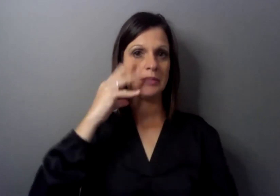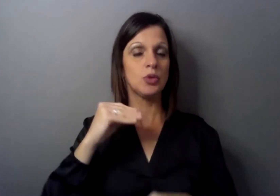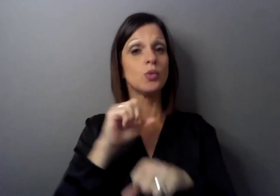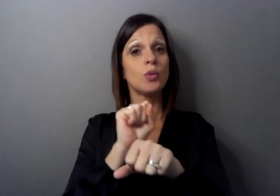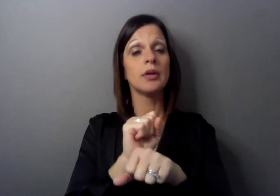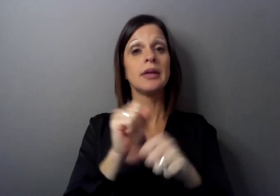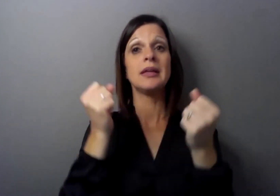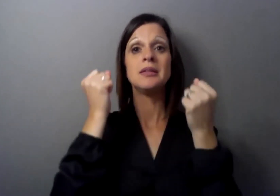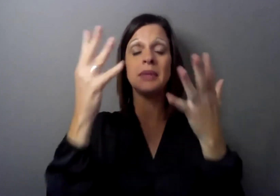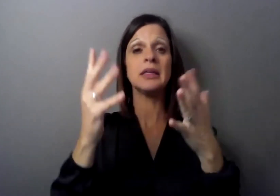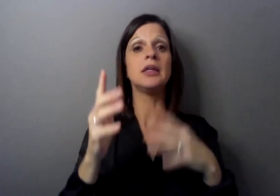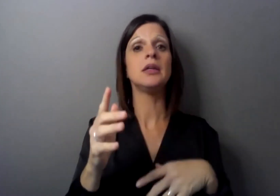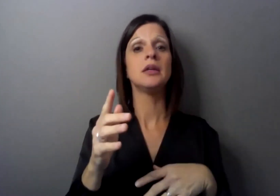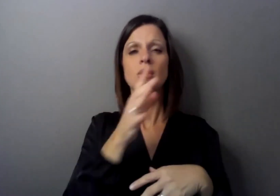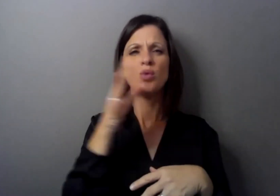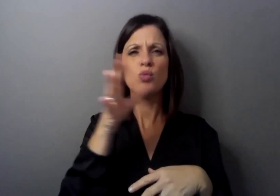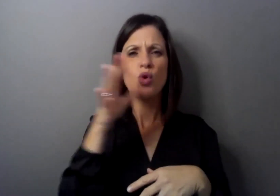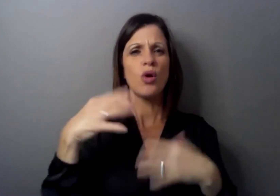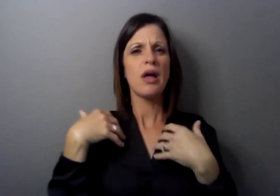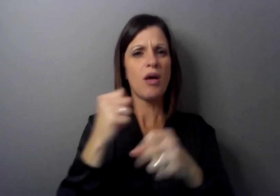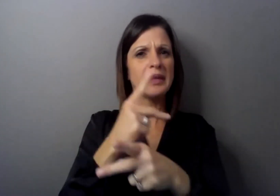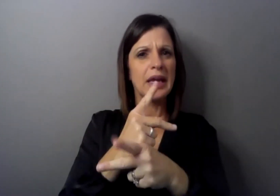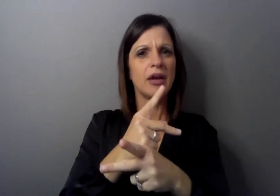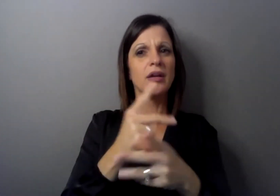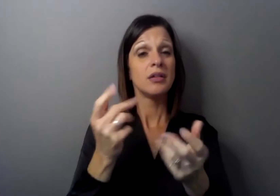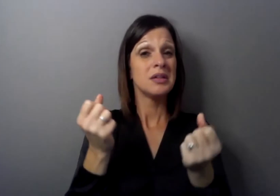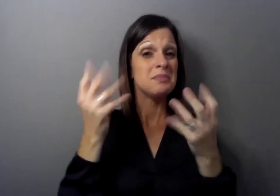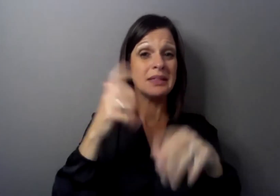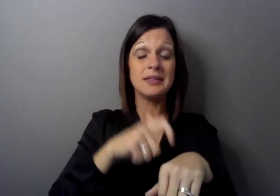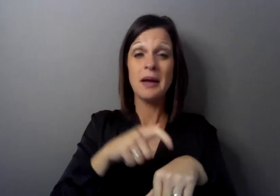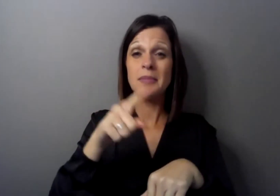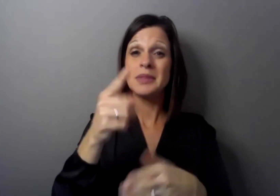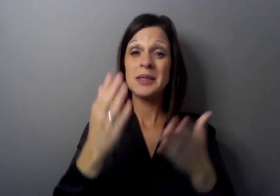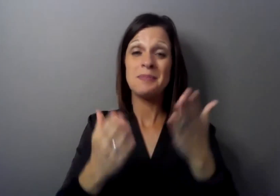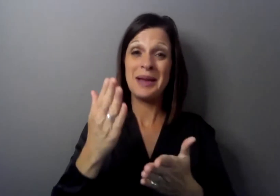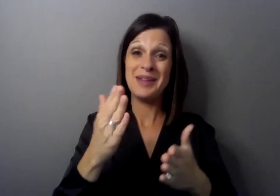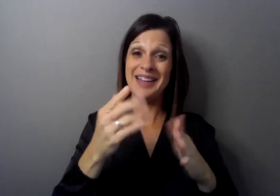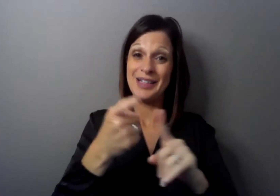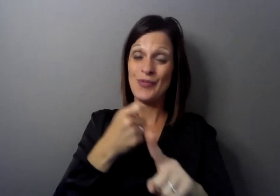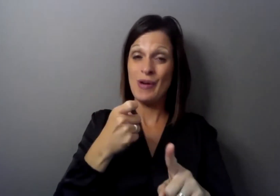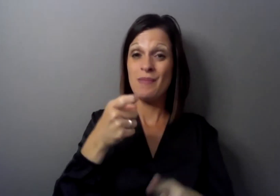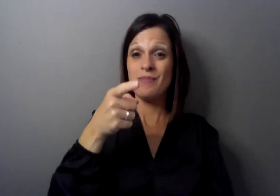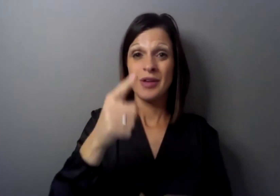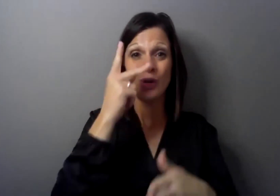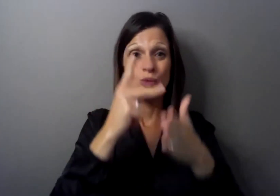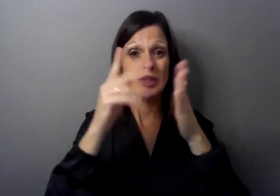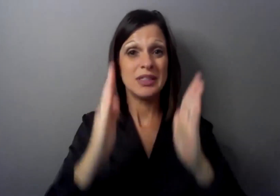A lot of times it stems from the receptionist past history and that experience with people with addiction and that's why it's so important